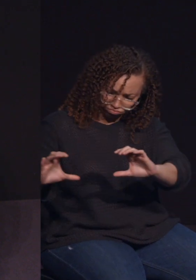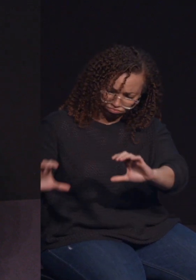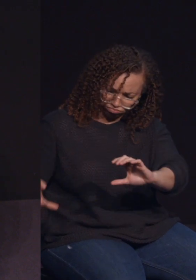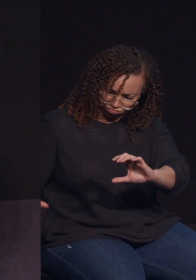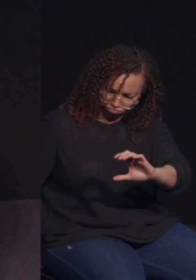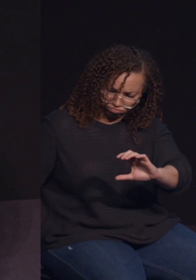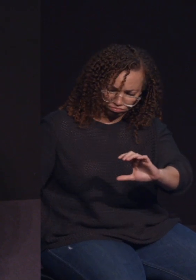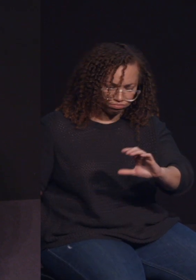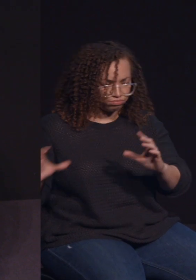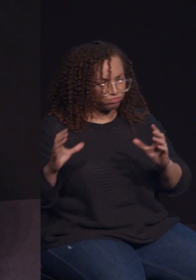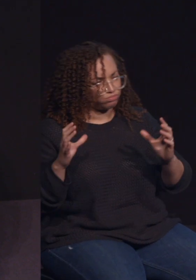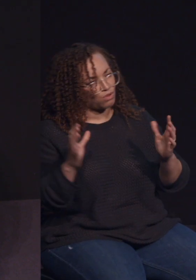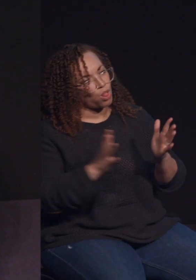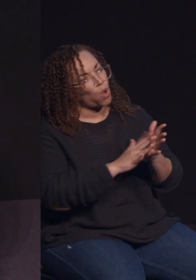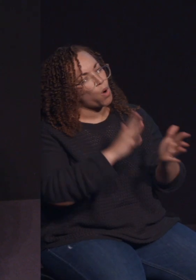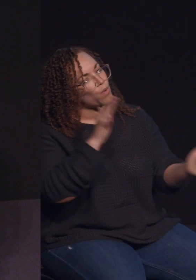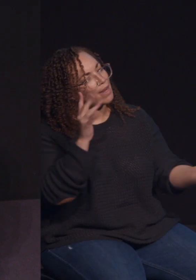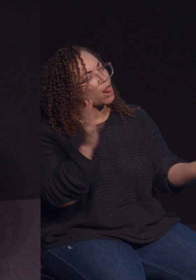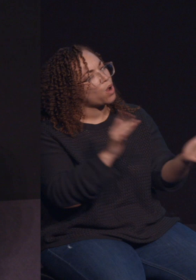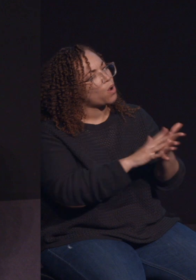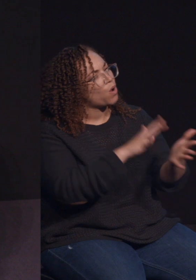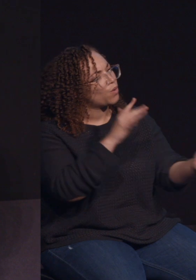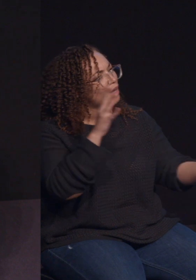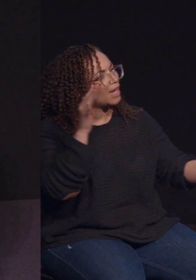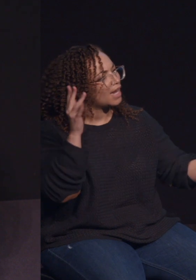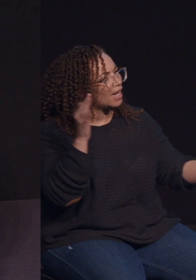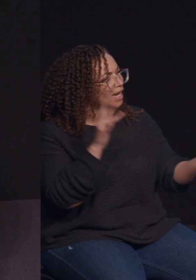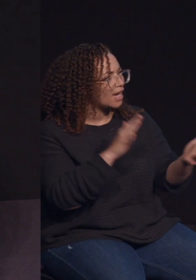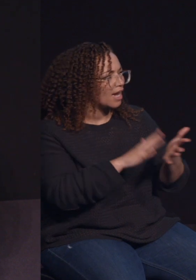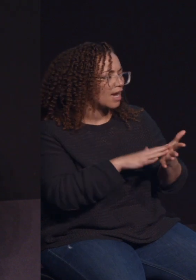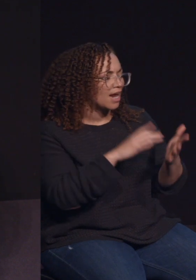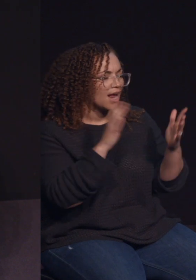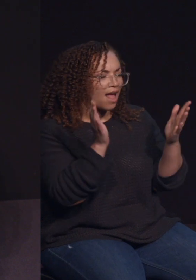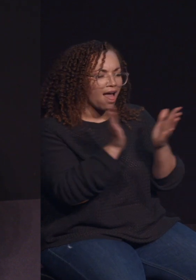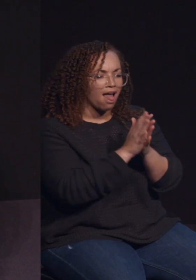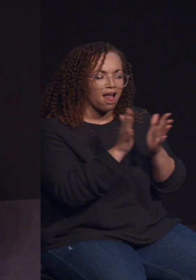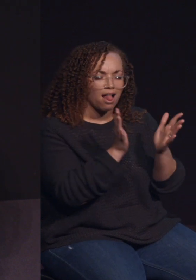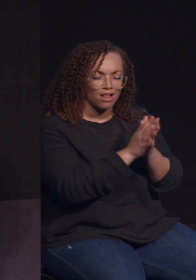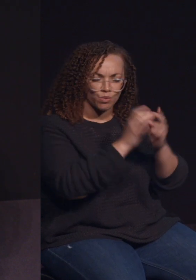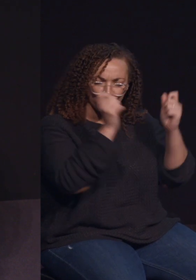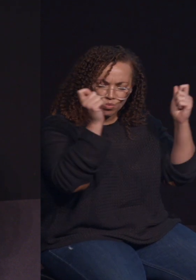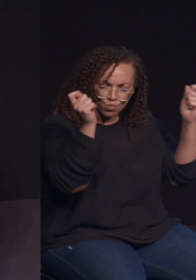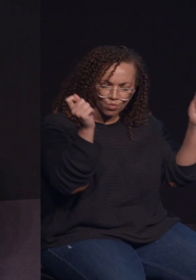Glory glory hallelujah